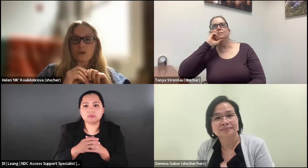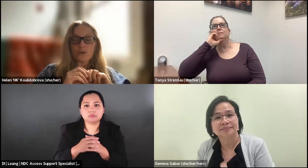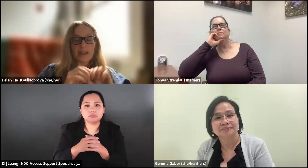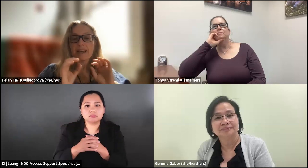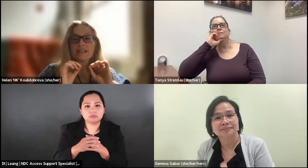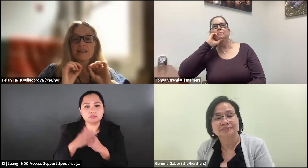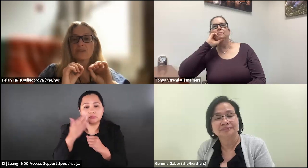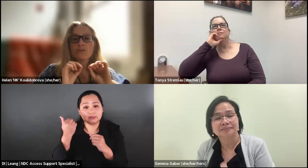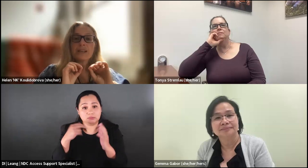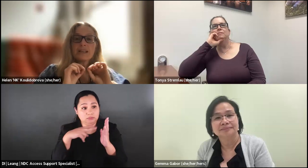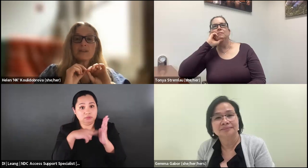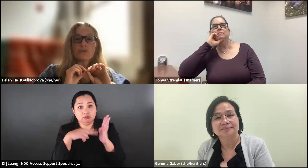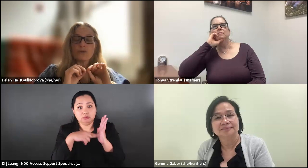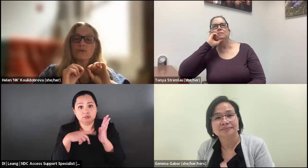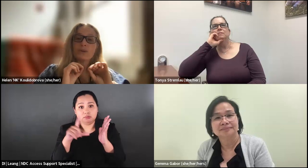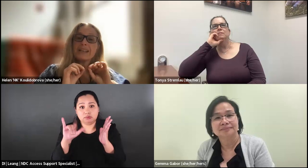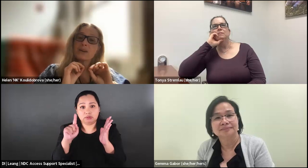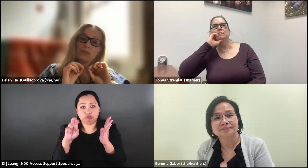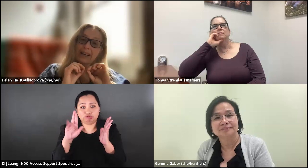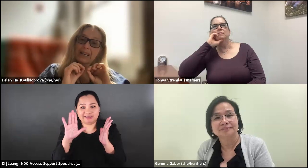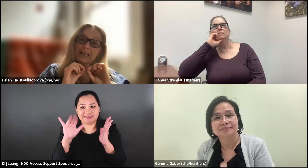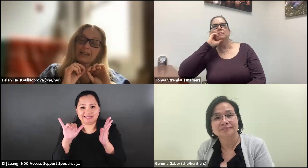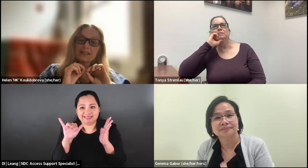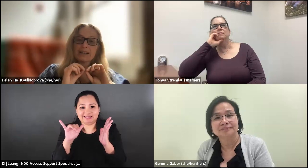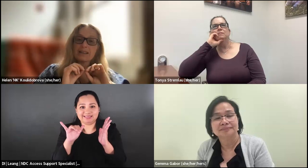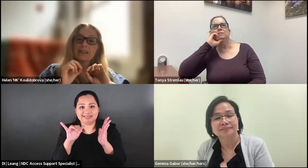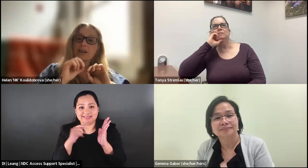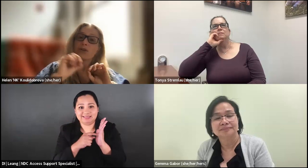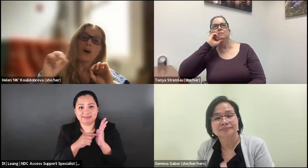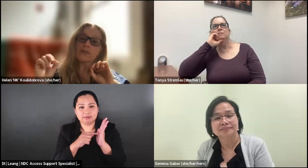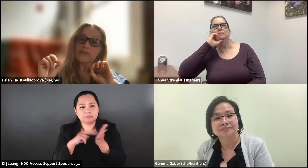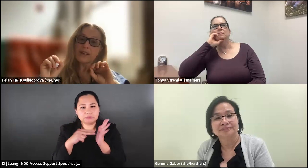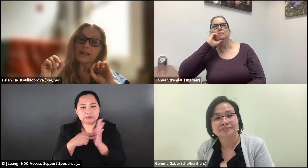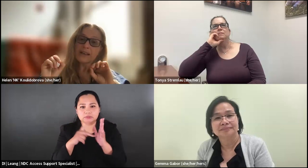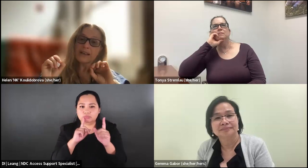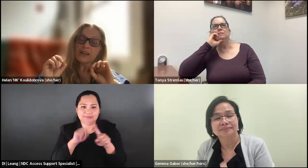So is it really sort of reading and writing? Is it orthography?